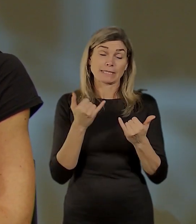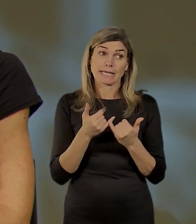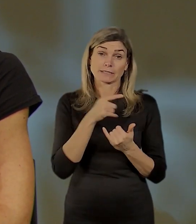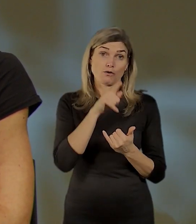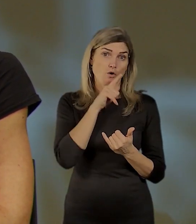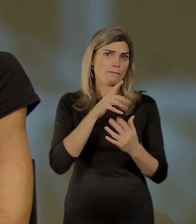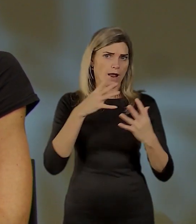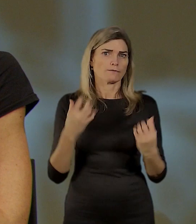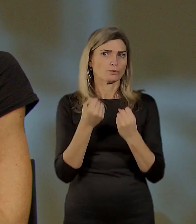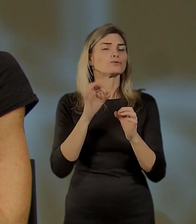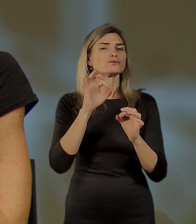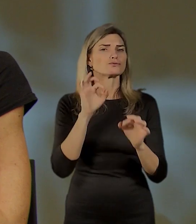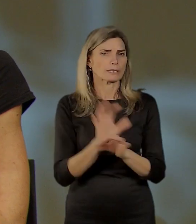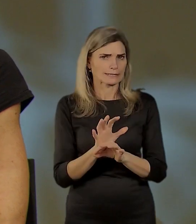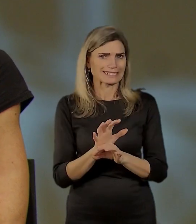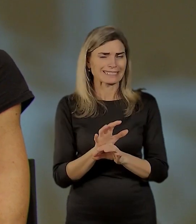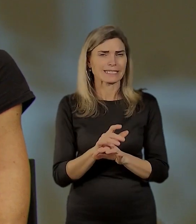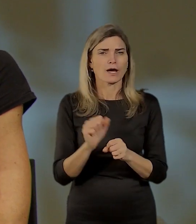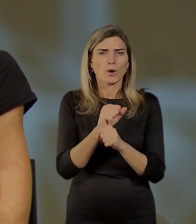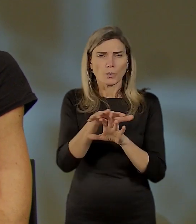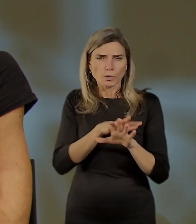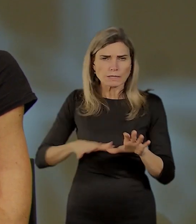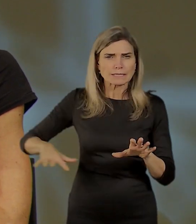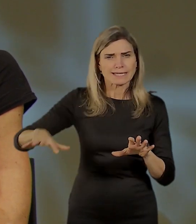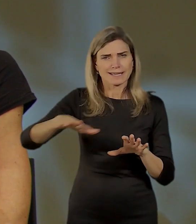the relocation